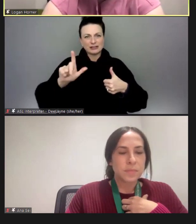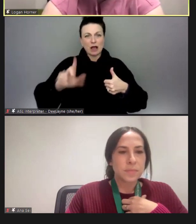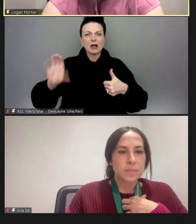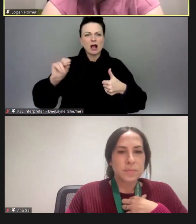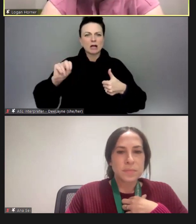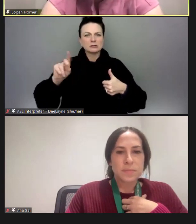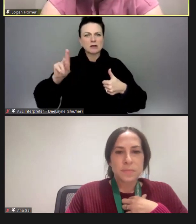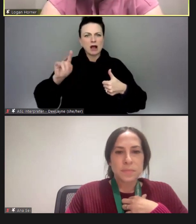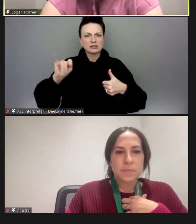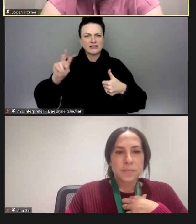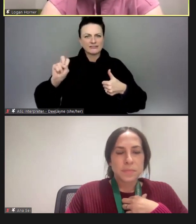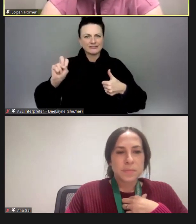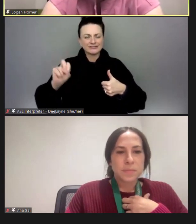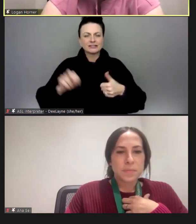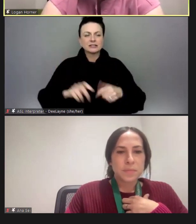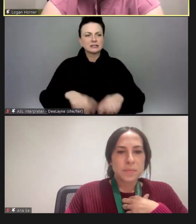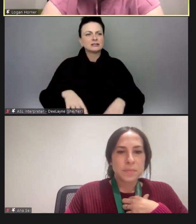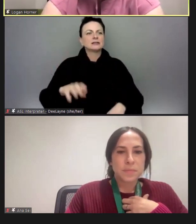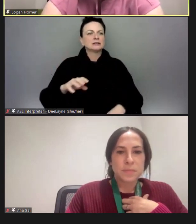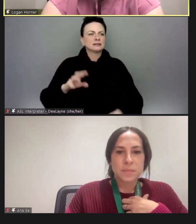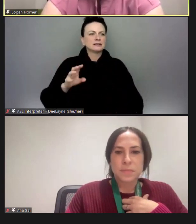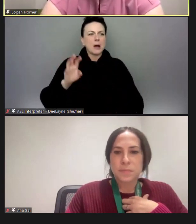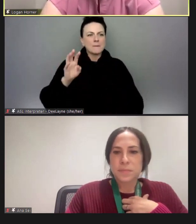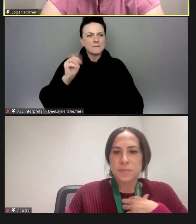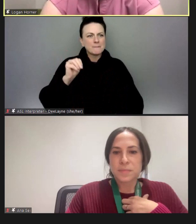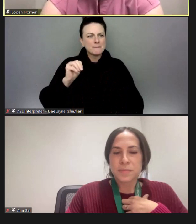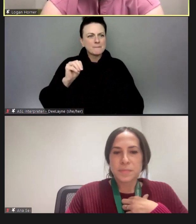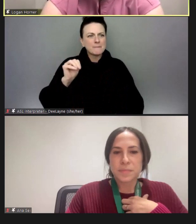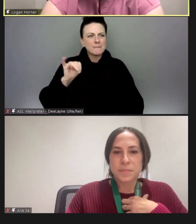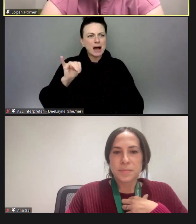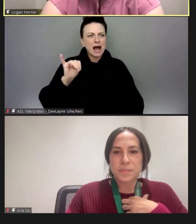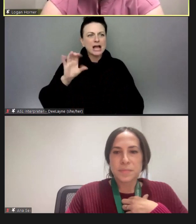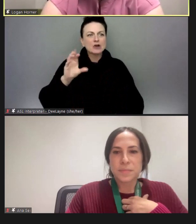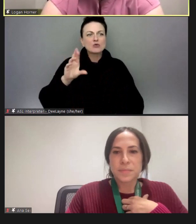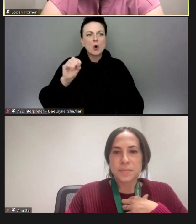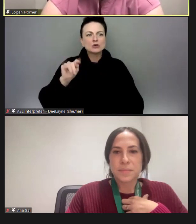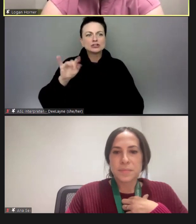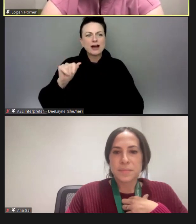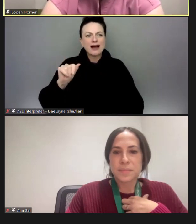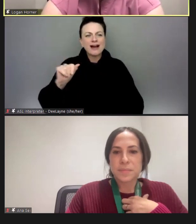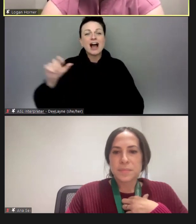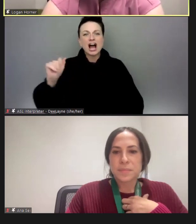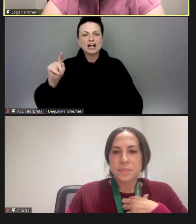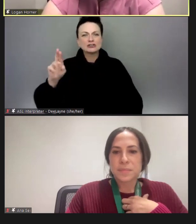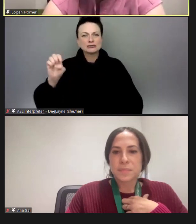has microa treia meaning that they don't